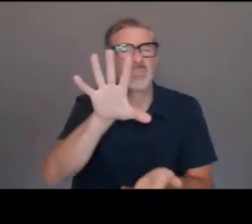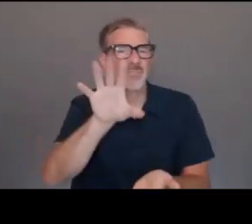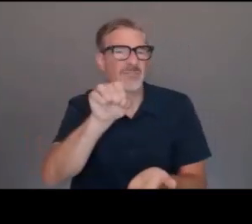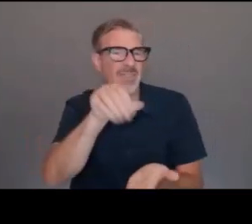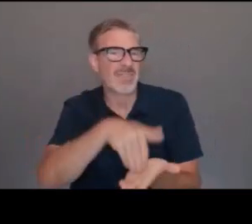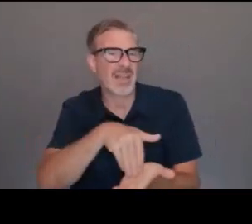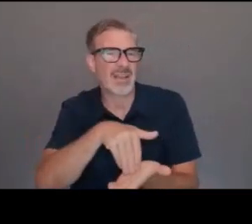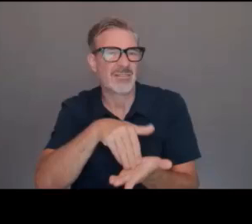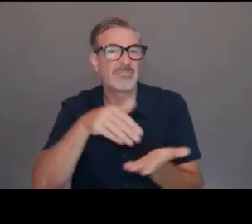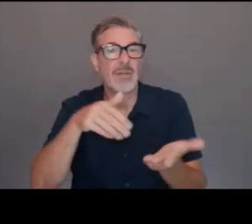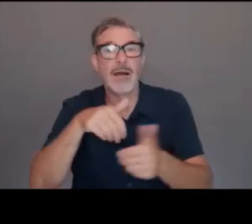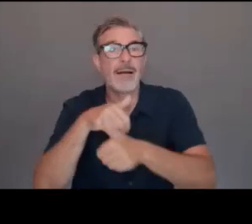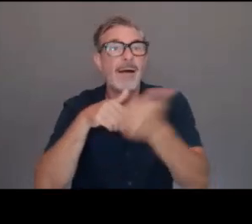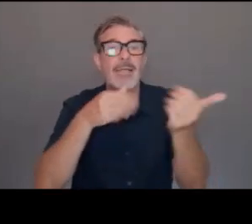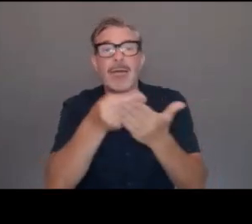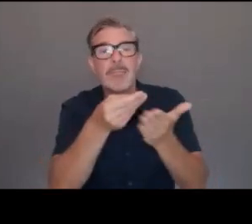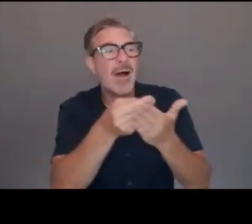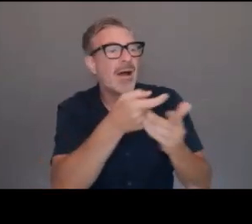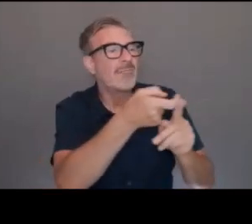revenue that we pointed to.